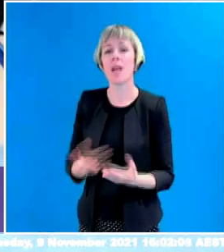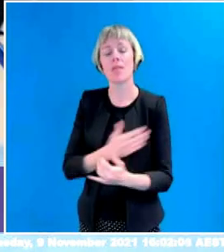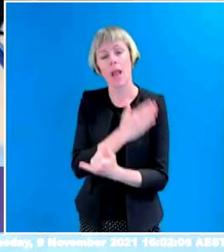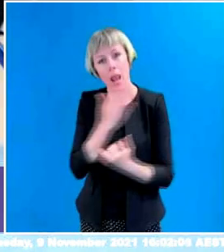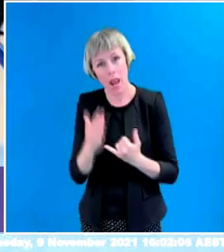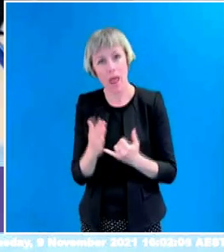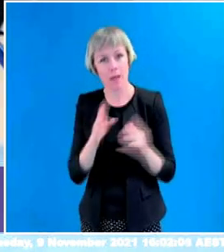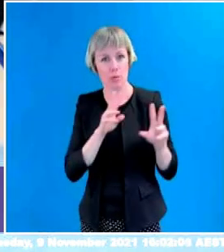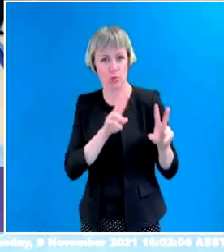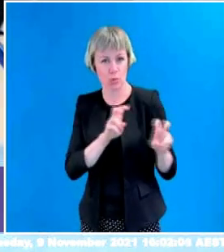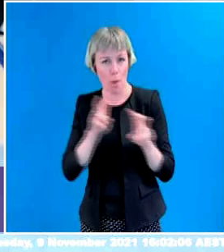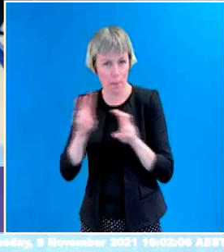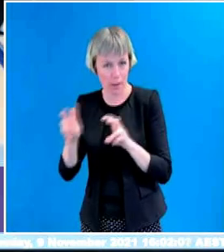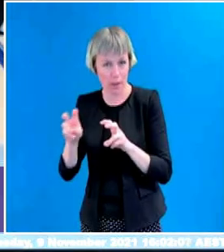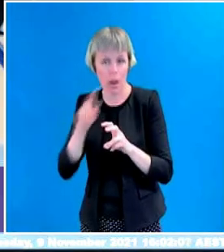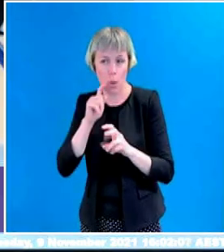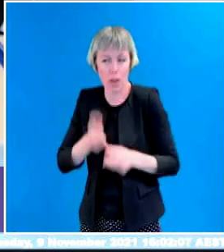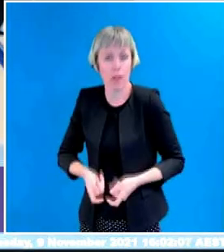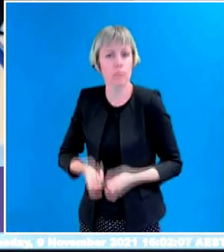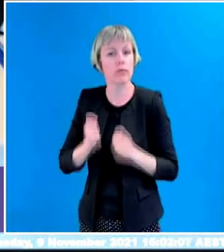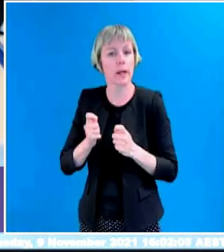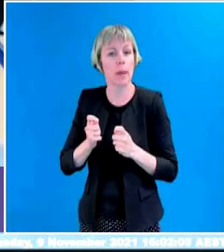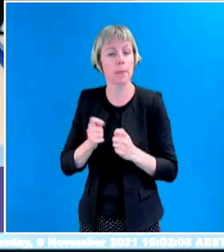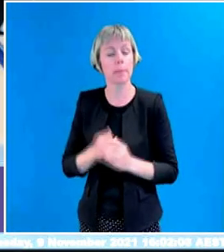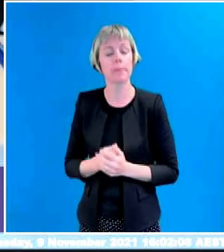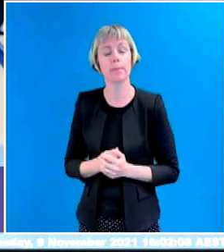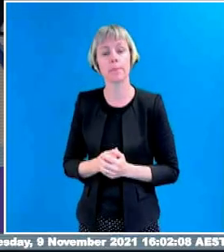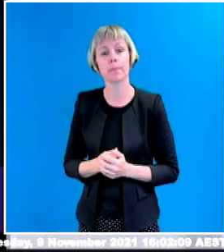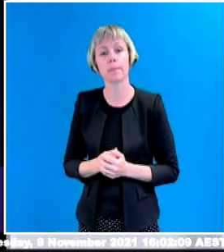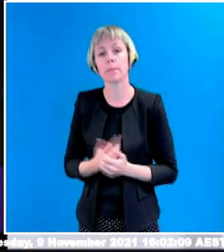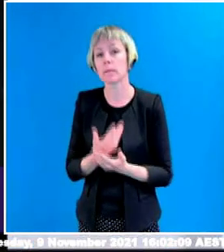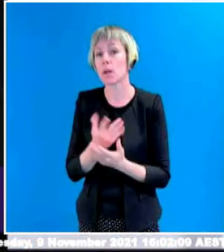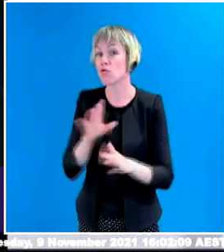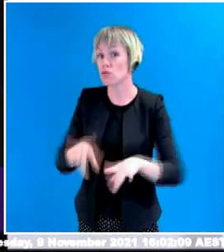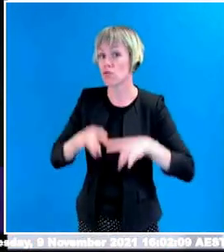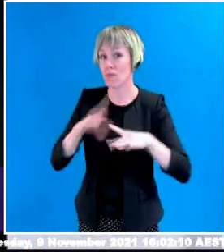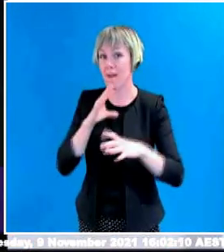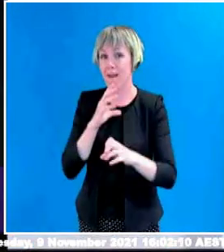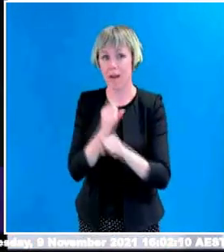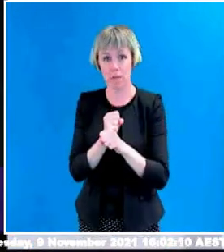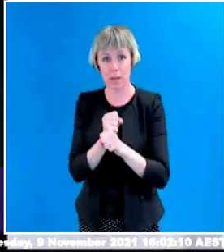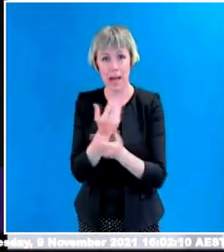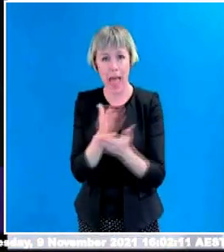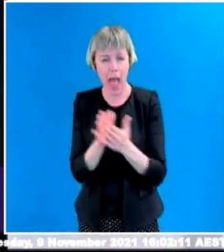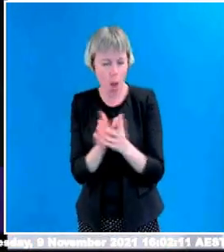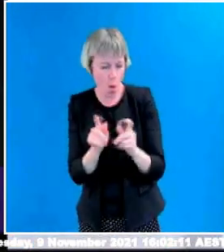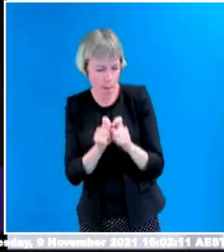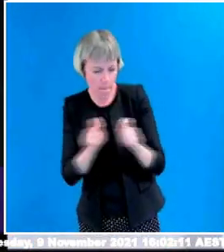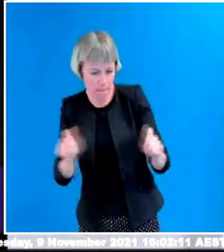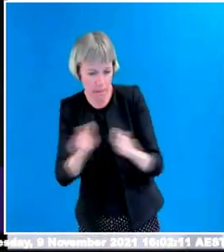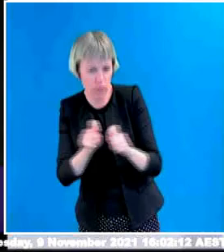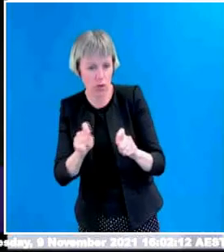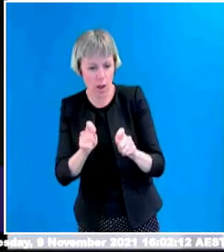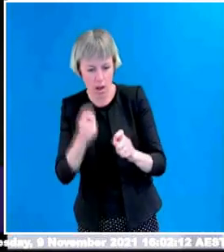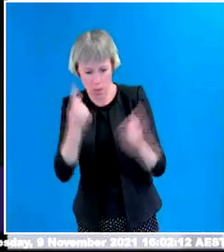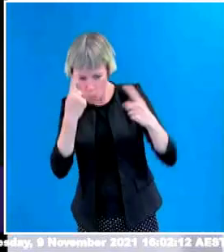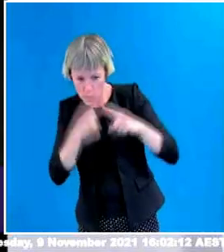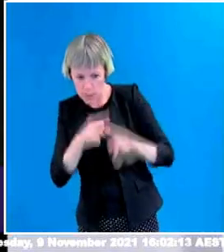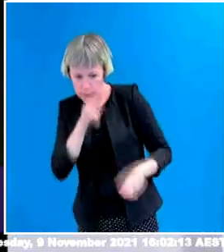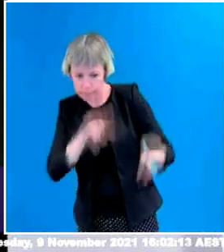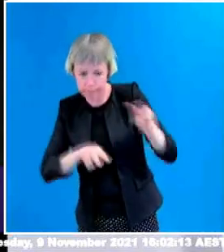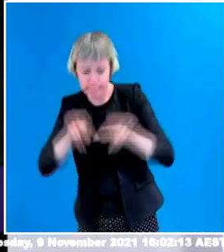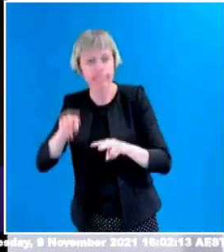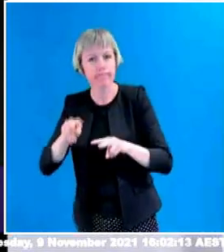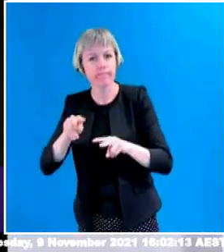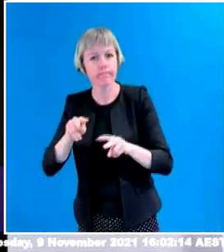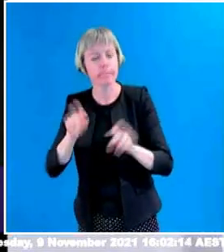Government measures and evaluates its compliance with the CRPD in relation to